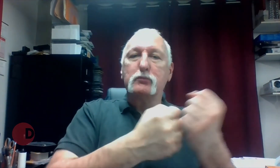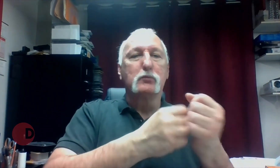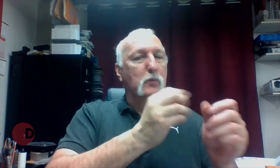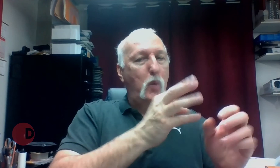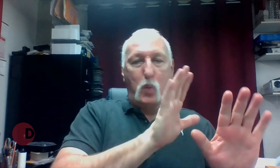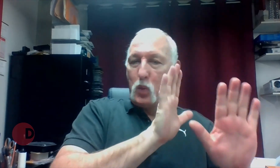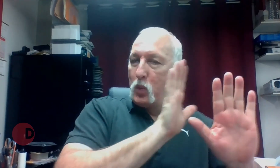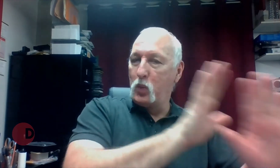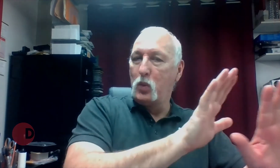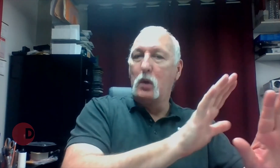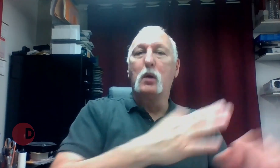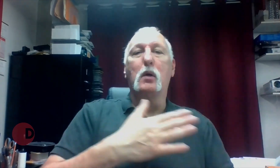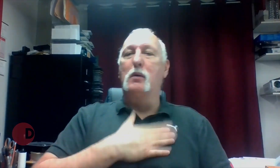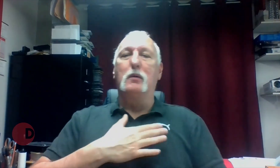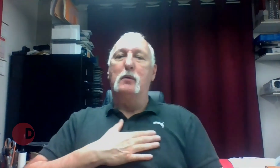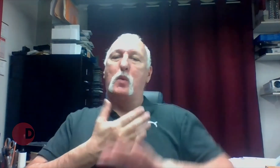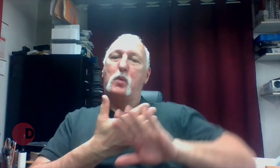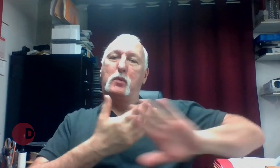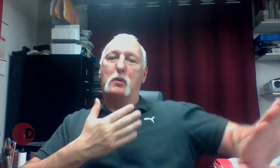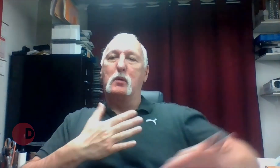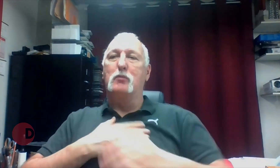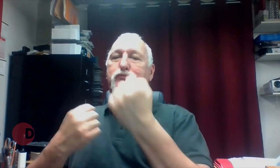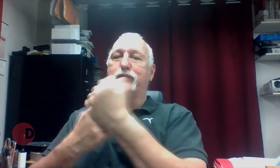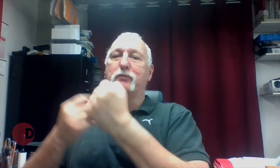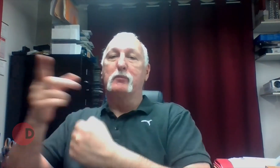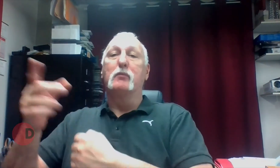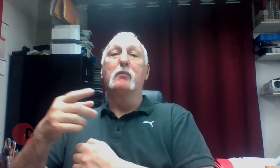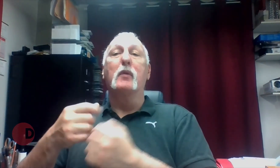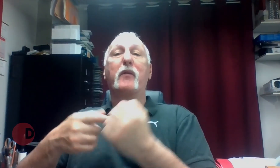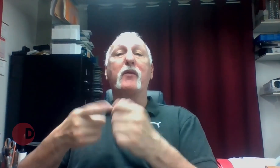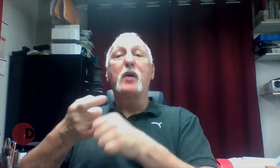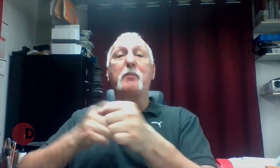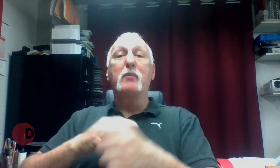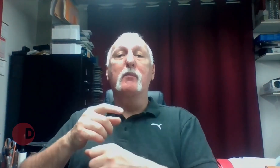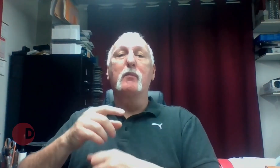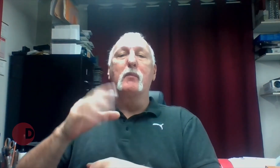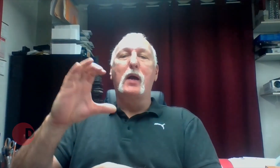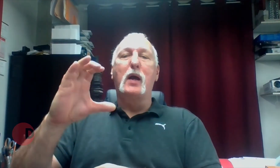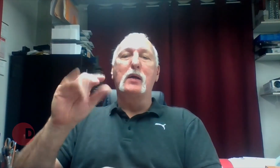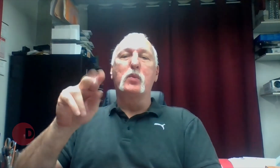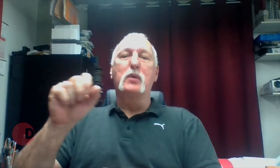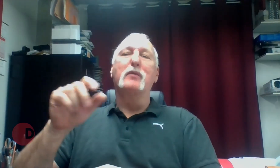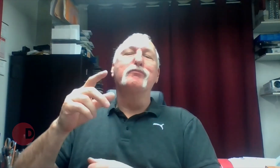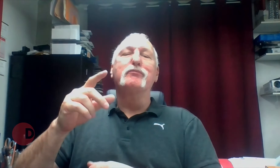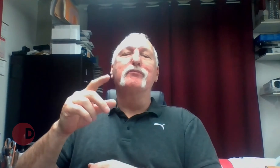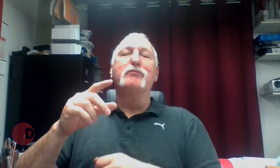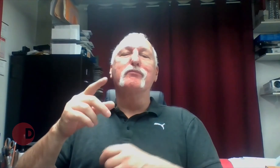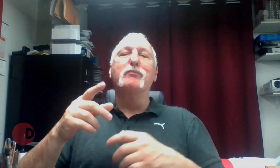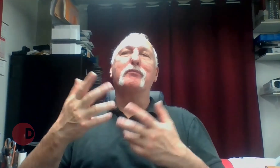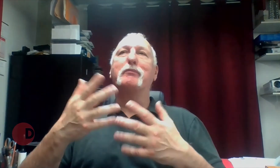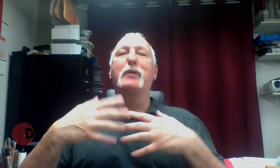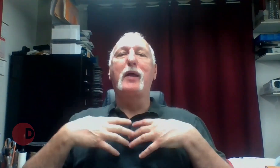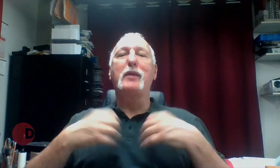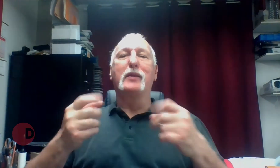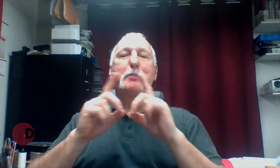CCSMM gets financial support from Quebec Minister of Health which